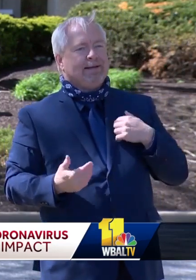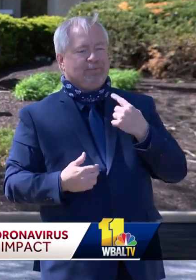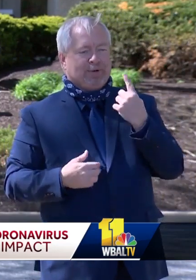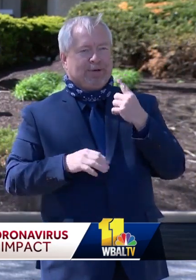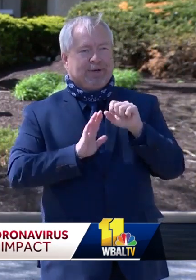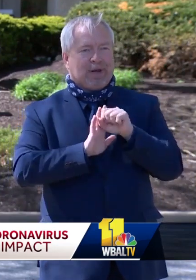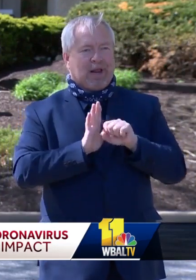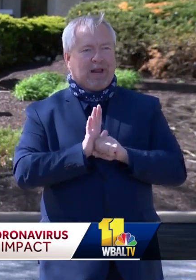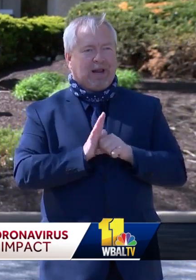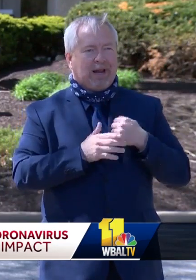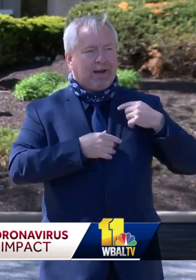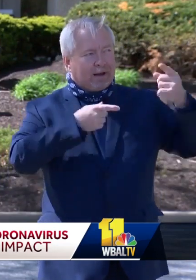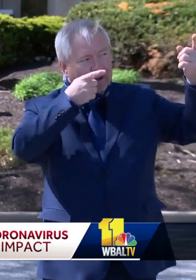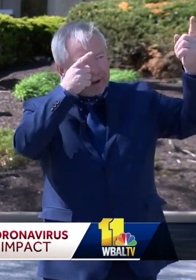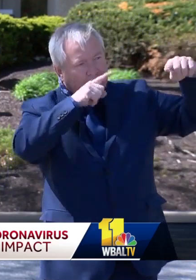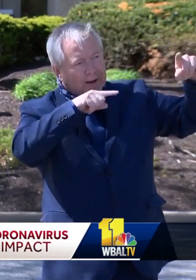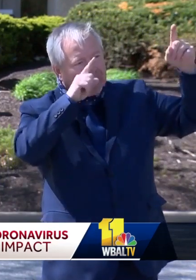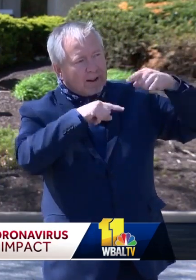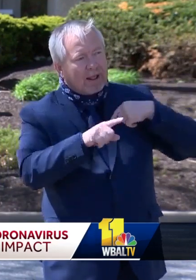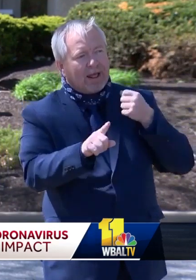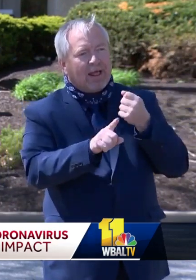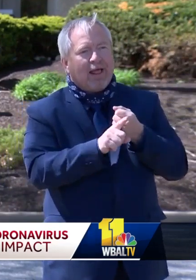I’M NOT SURE WHAT THE ANSWER TO THAT QUESTION IS.